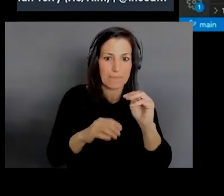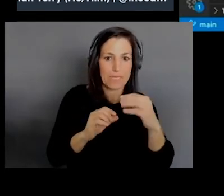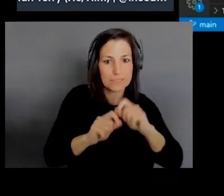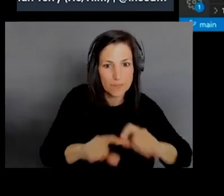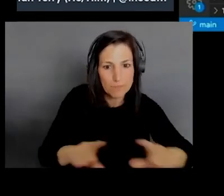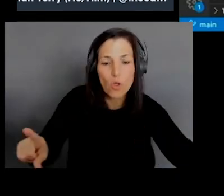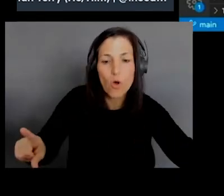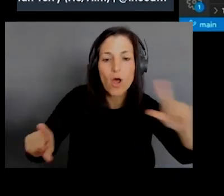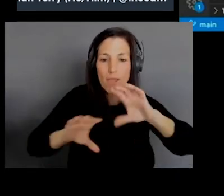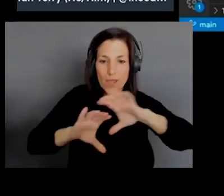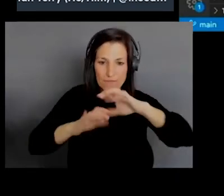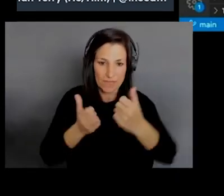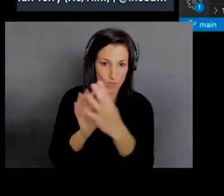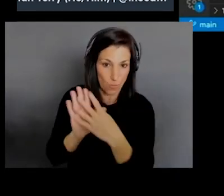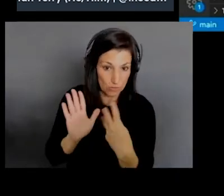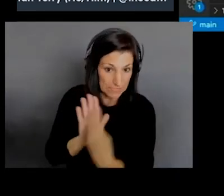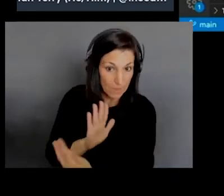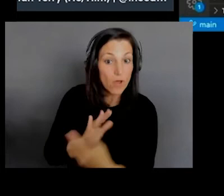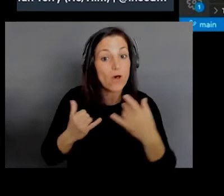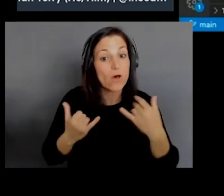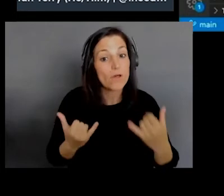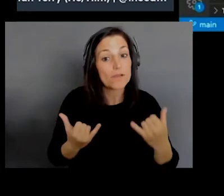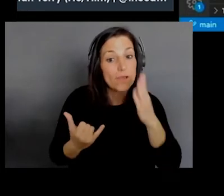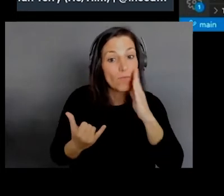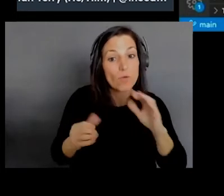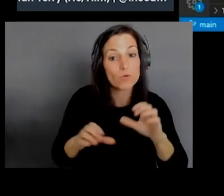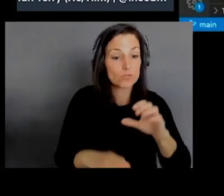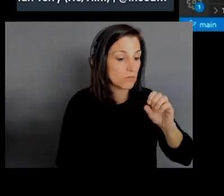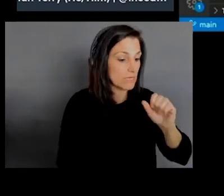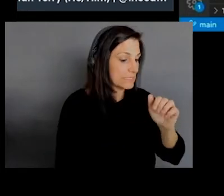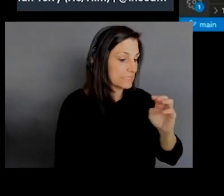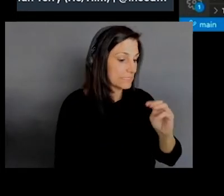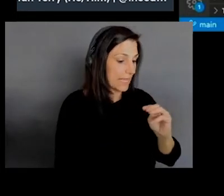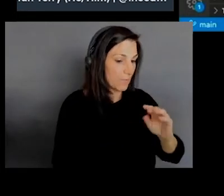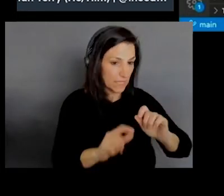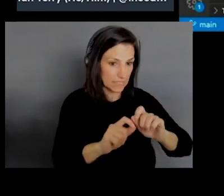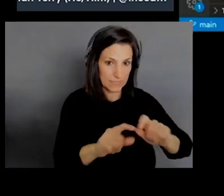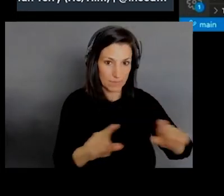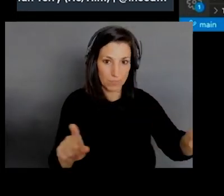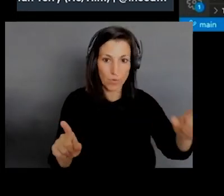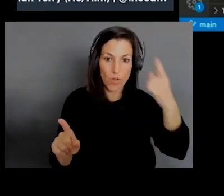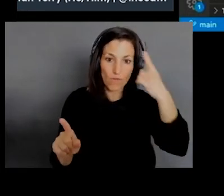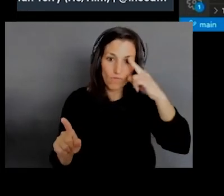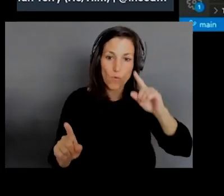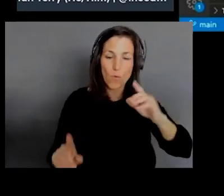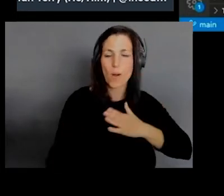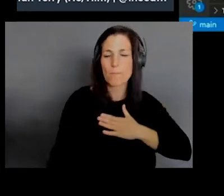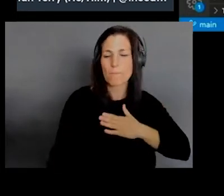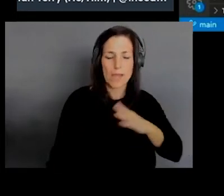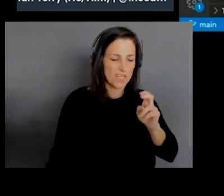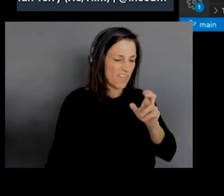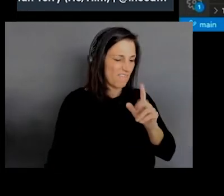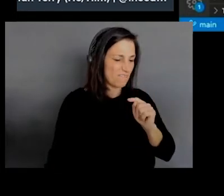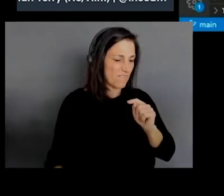Now I'm gonna do a SAM deploy of this EventBridge Regional bust. So what's gonna happen is